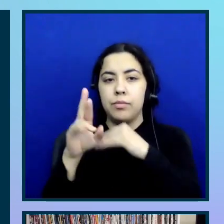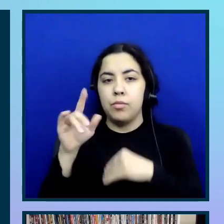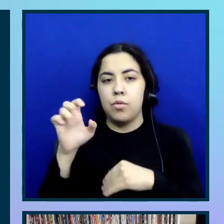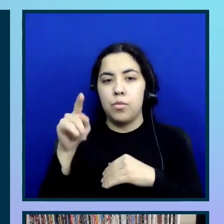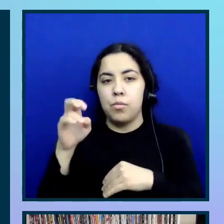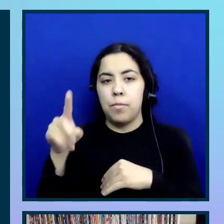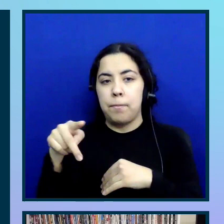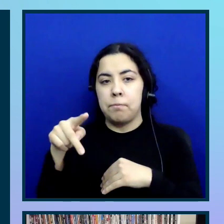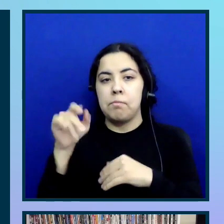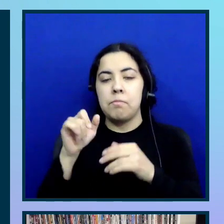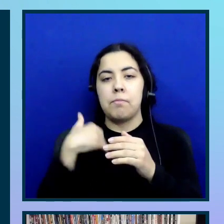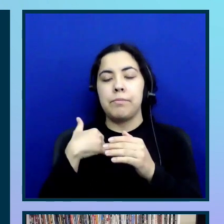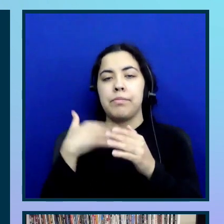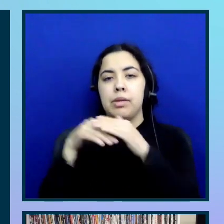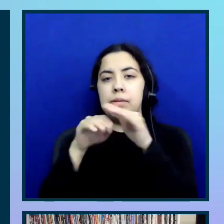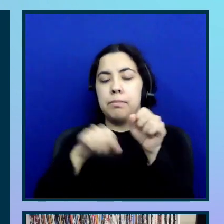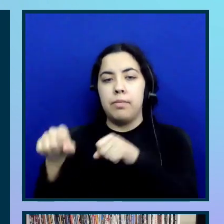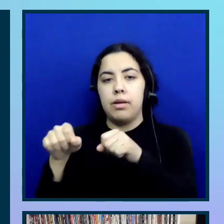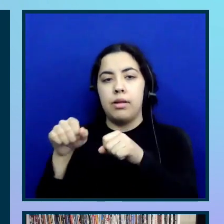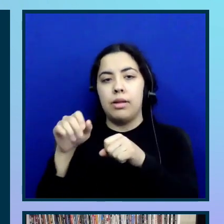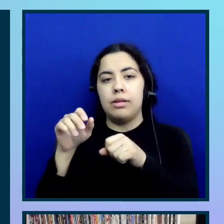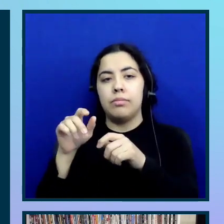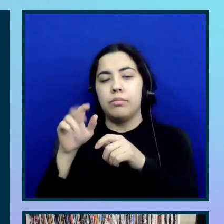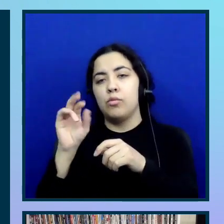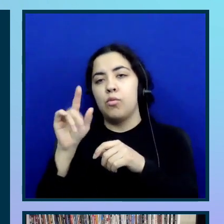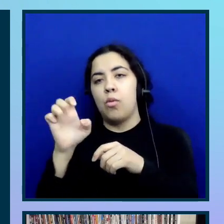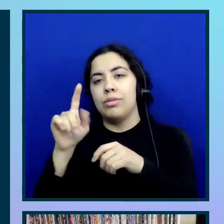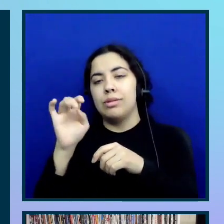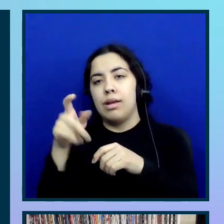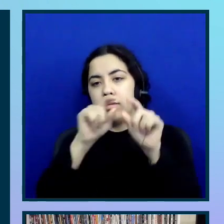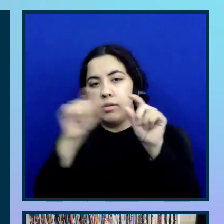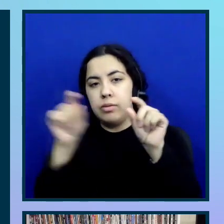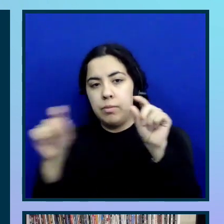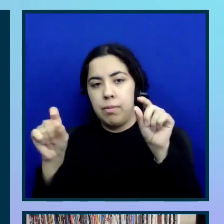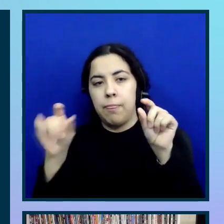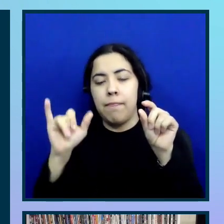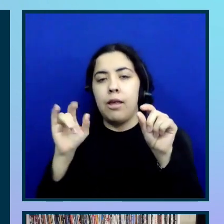And according to the React Native Accessibility API, the string value of header